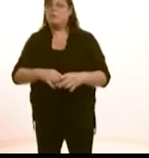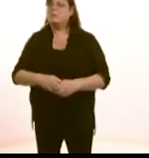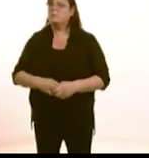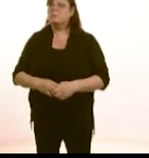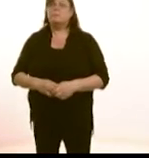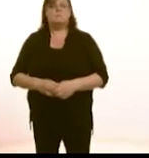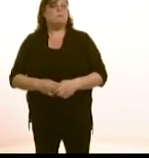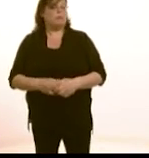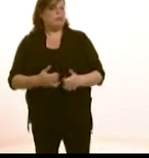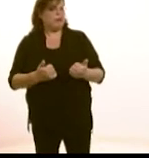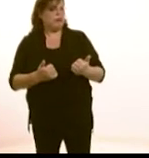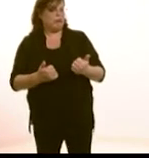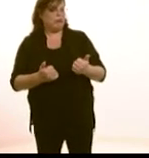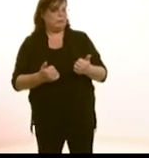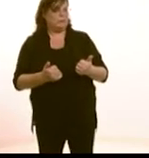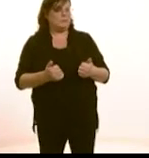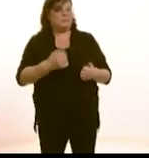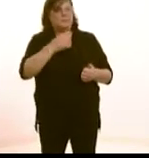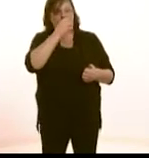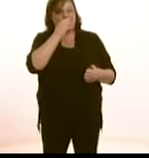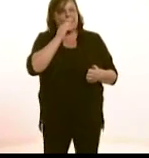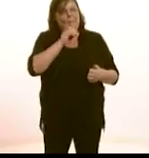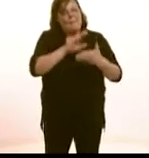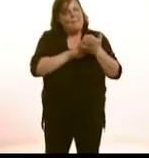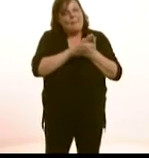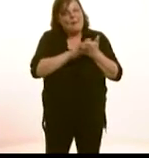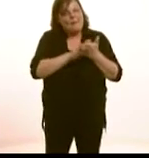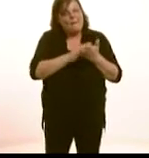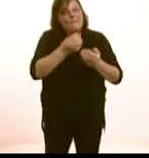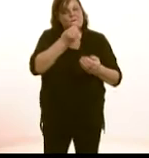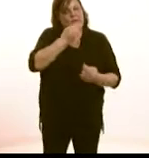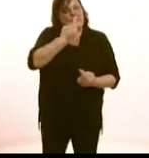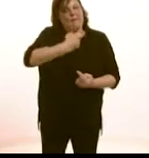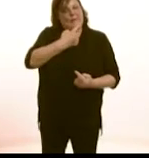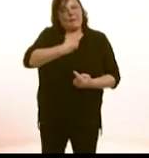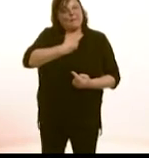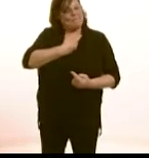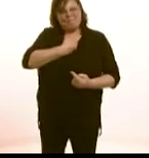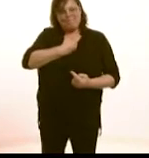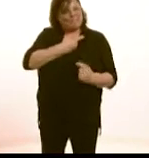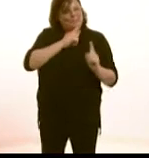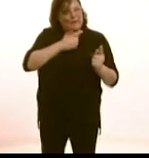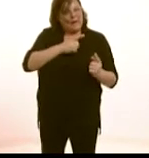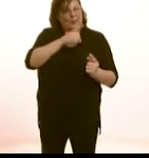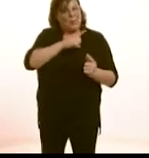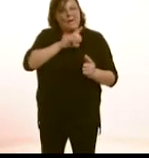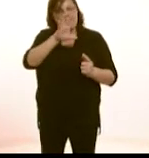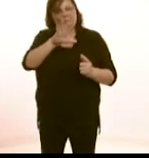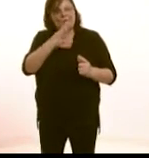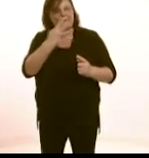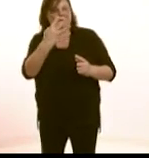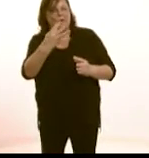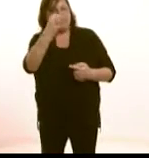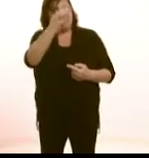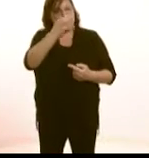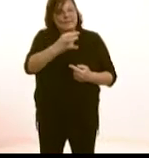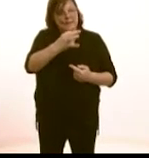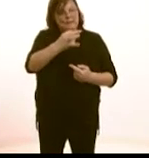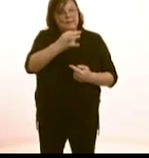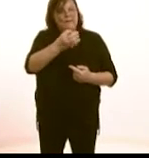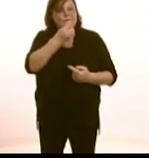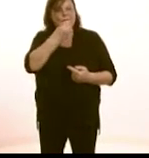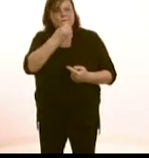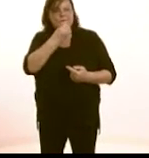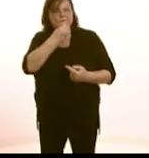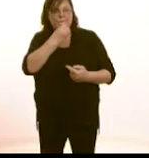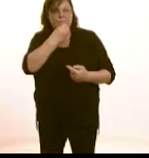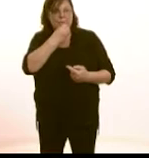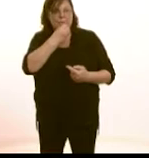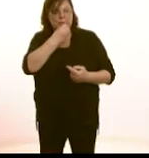It doesnít mean to say that we can feed ourselves, because 54 per cent of the food eaten in the